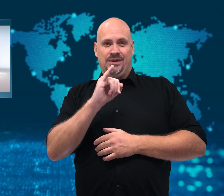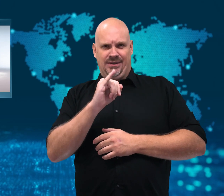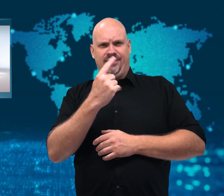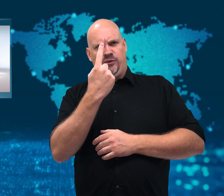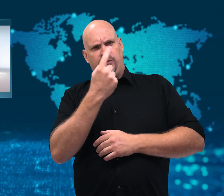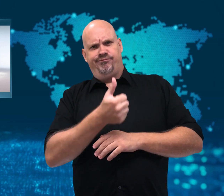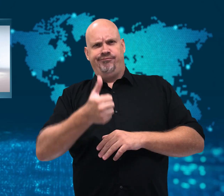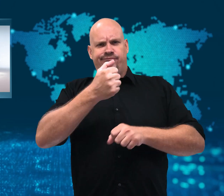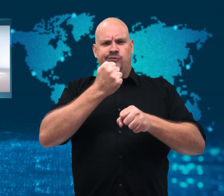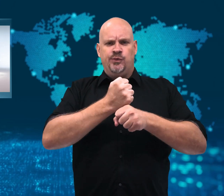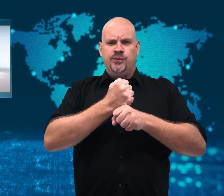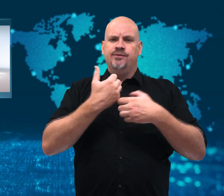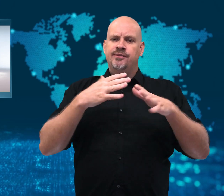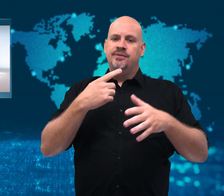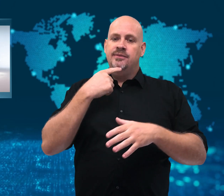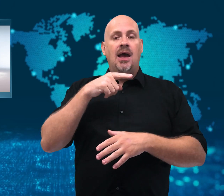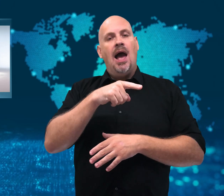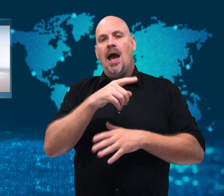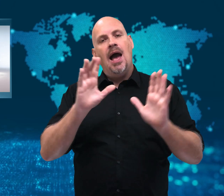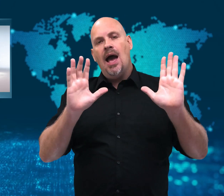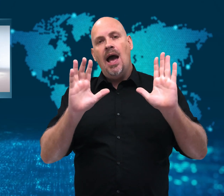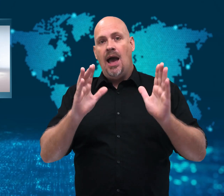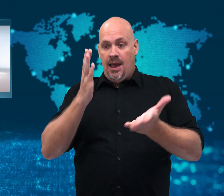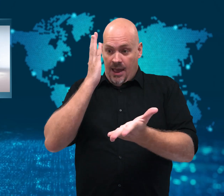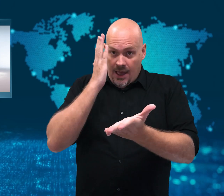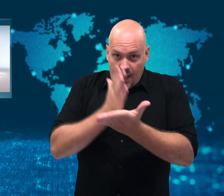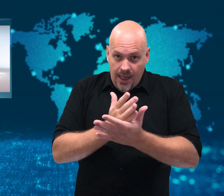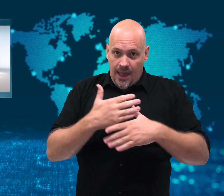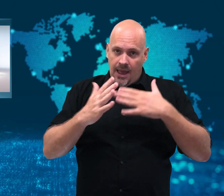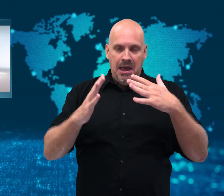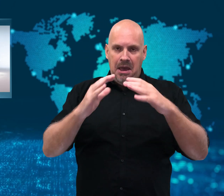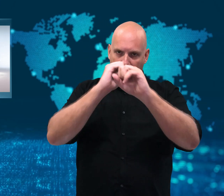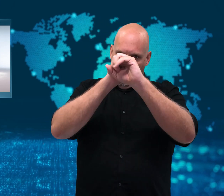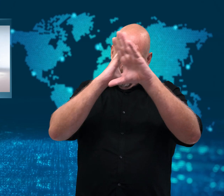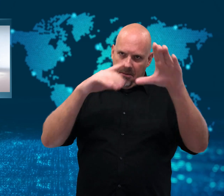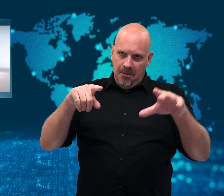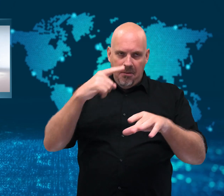like this could potentially be used.